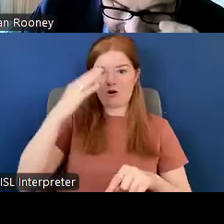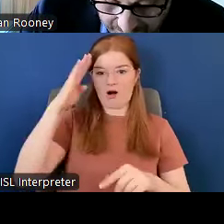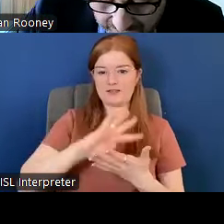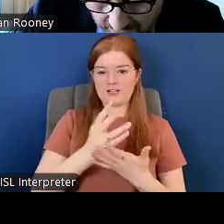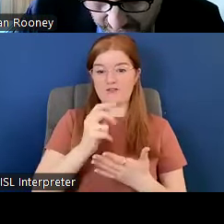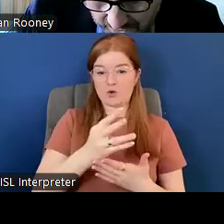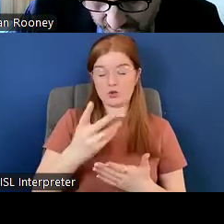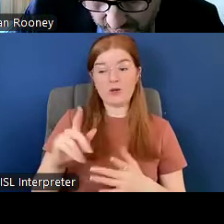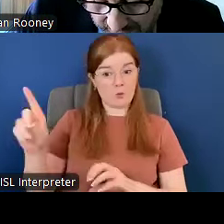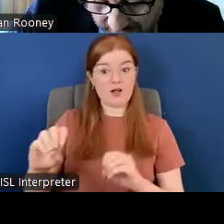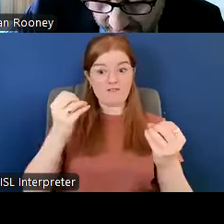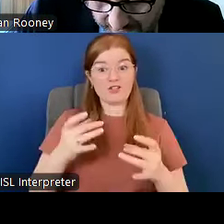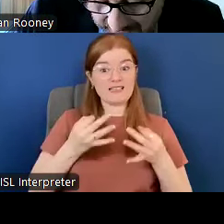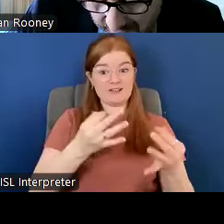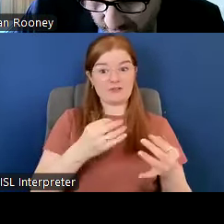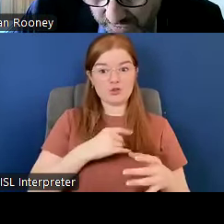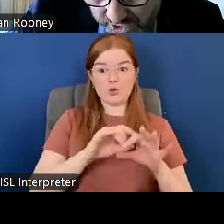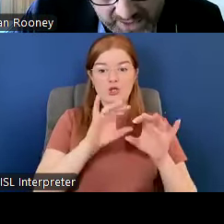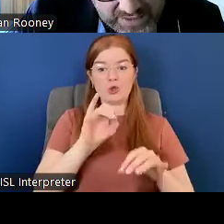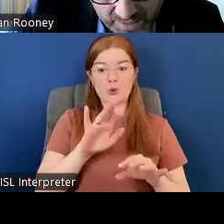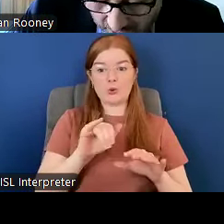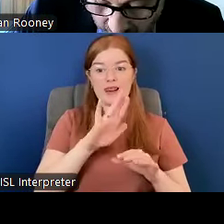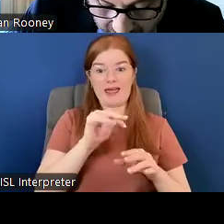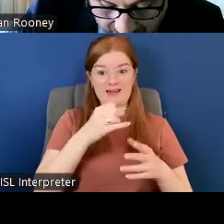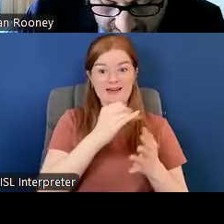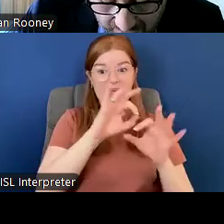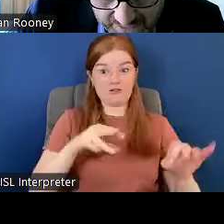as a gift to the Hugh Lane Gallery that year, it was rejected on the grounds that it